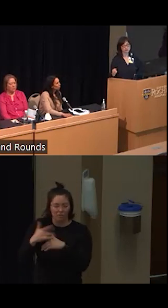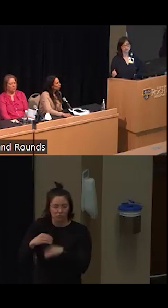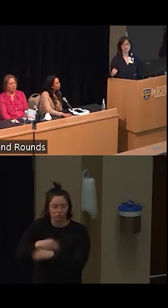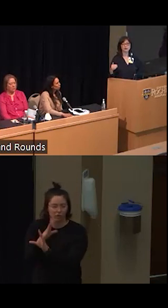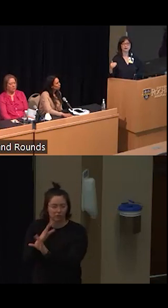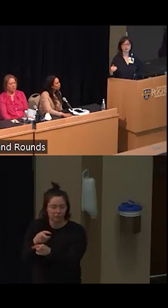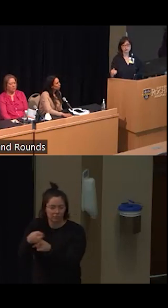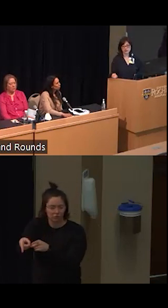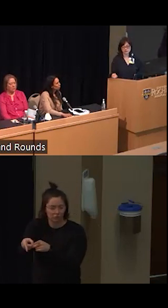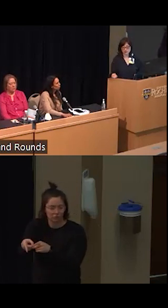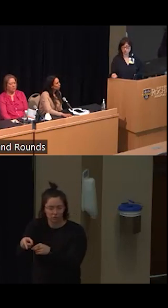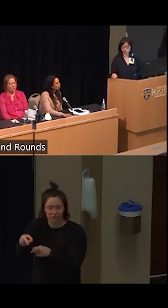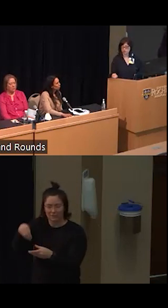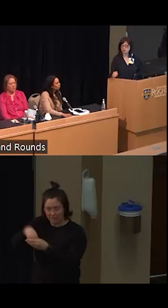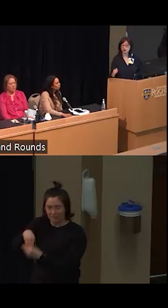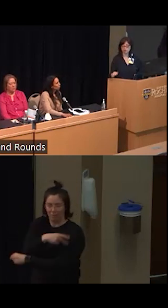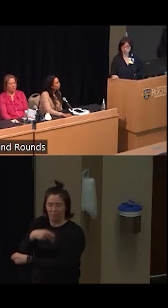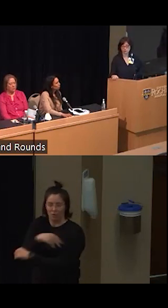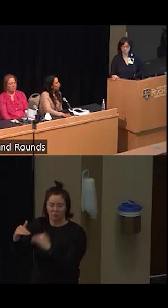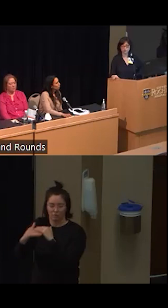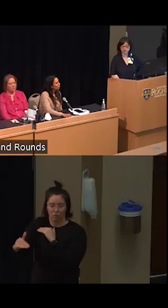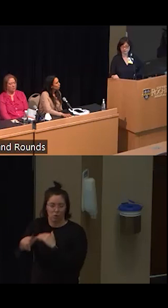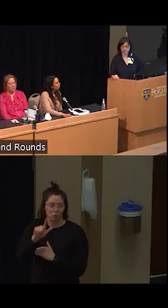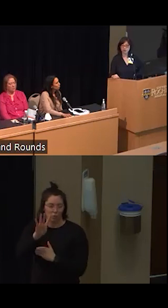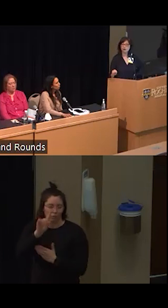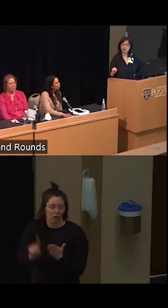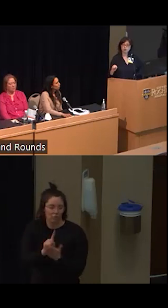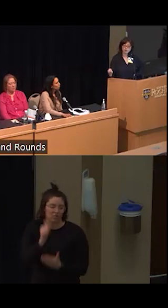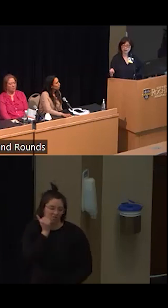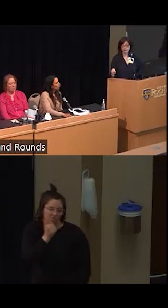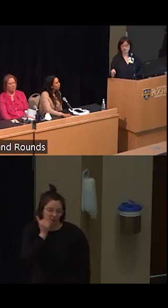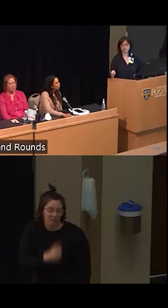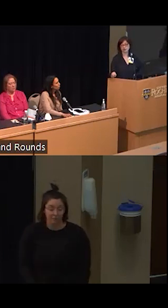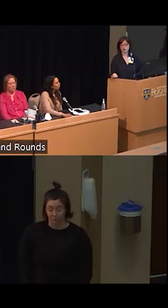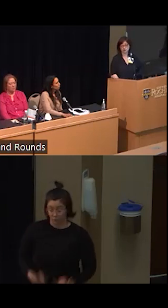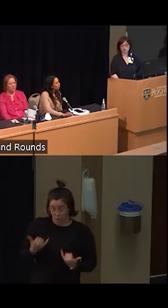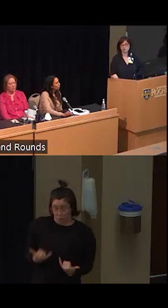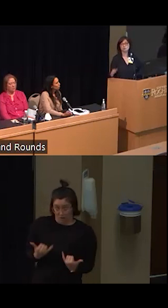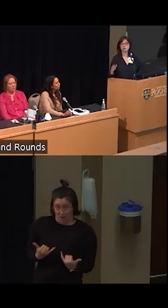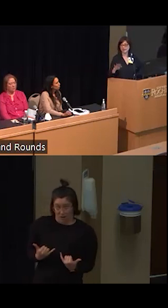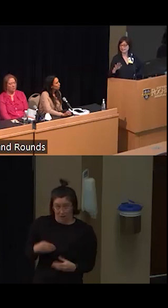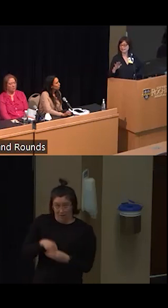Specialists on our acute inpatient units also 24 7. currently on the inpatient units it's more days